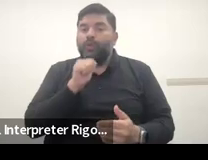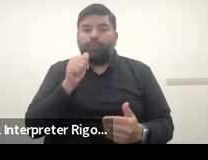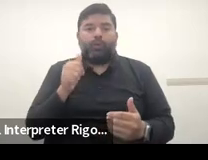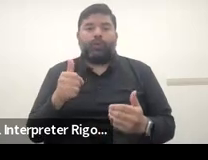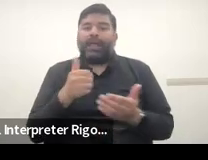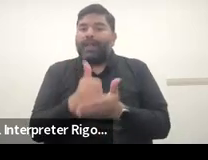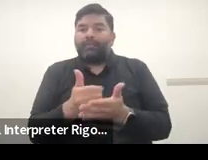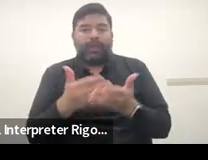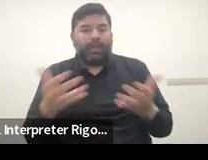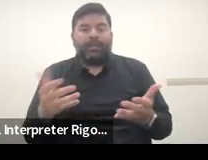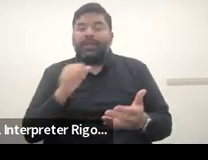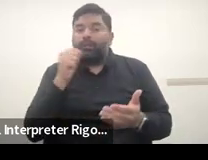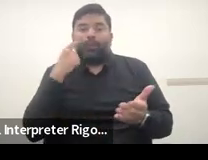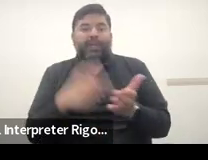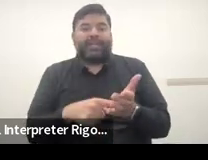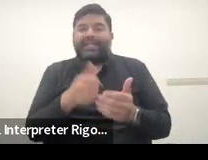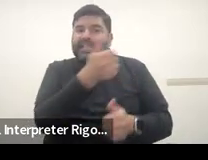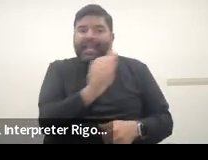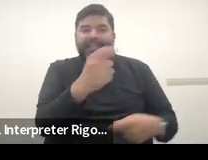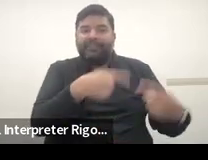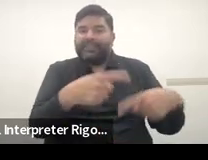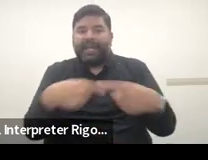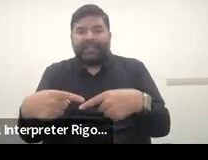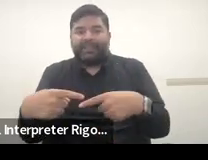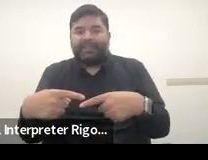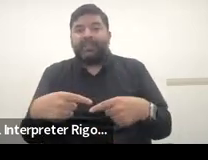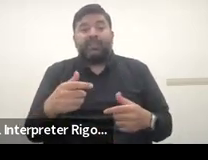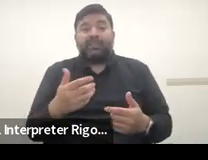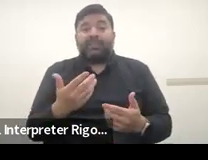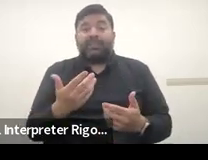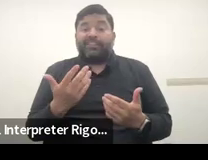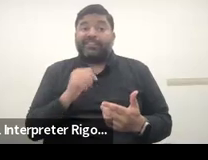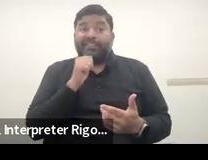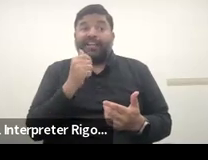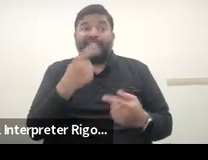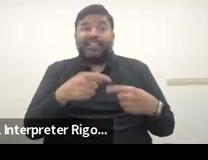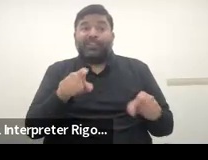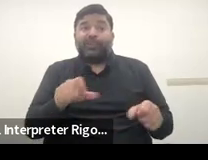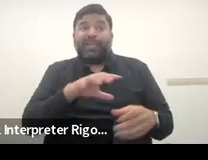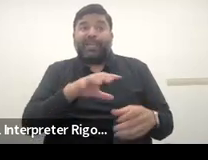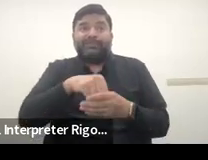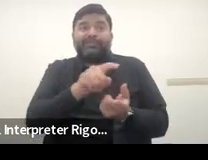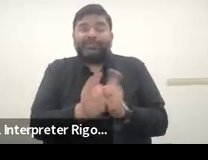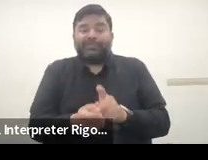to recognize any of the signs— or, there aren't signs in it to begin with—and